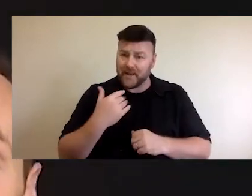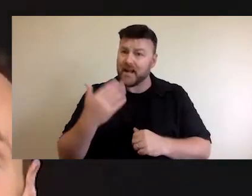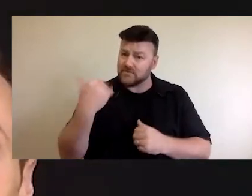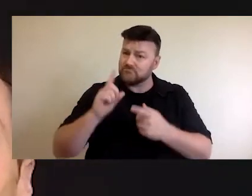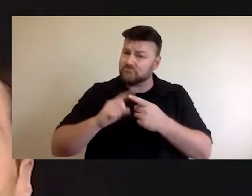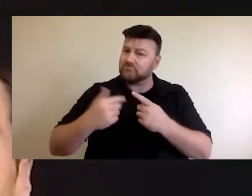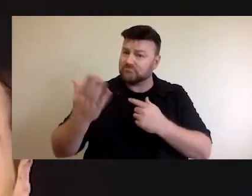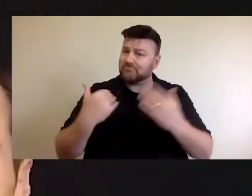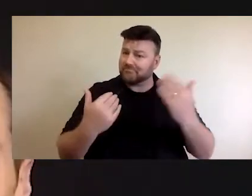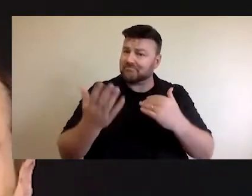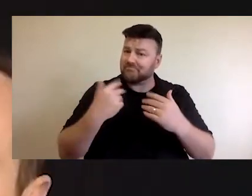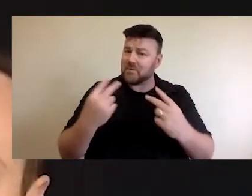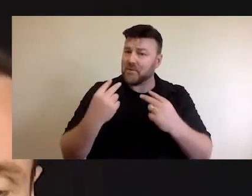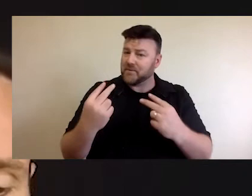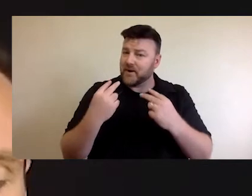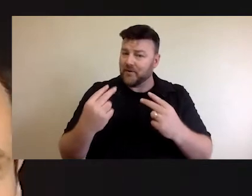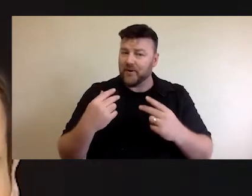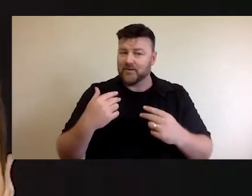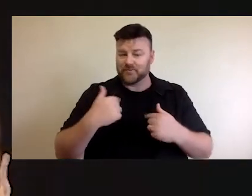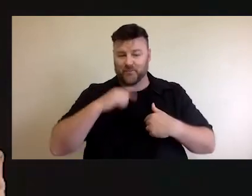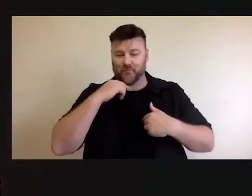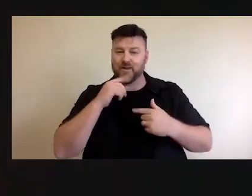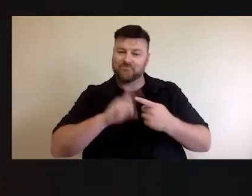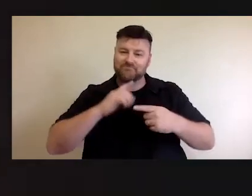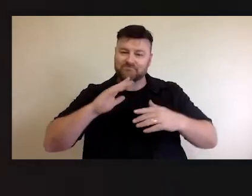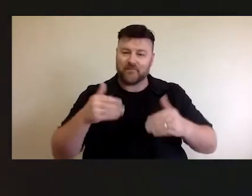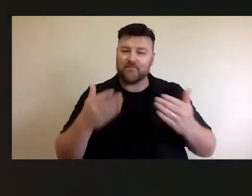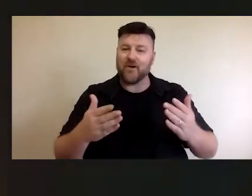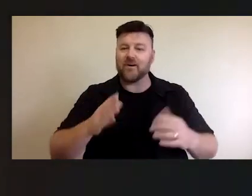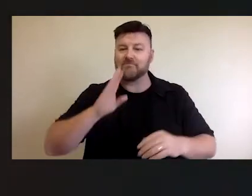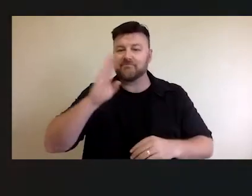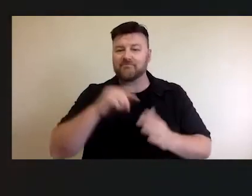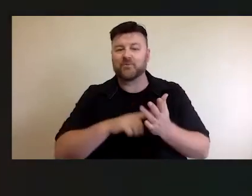we deliver this series to you. Before I hand over to George, just a